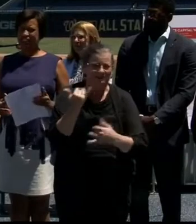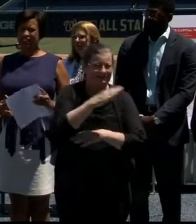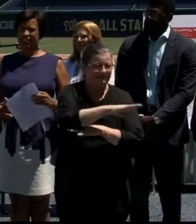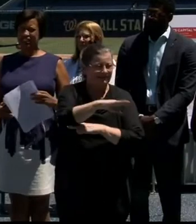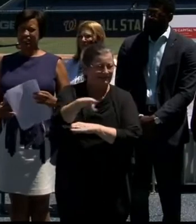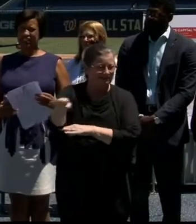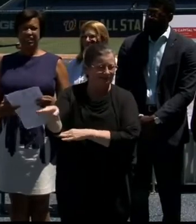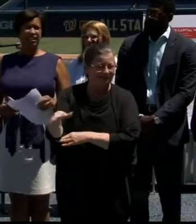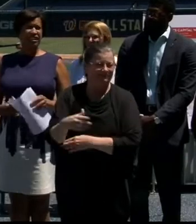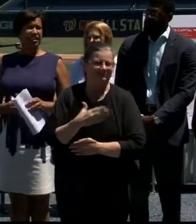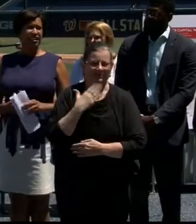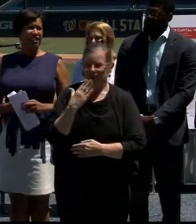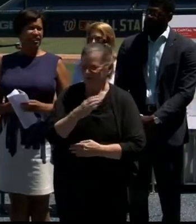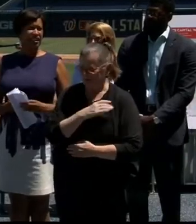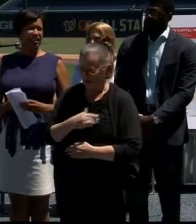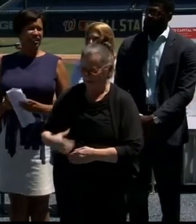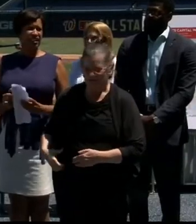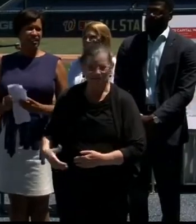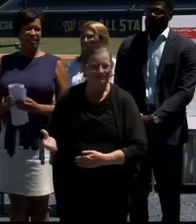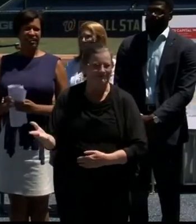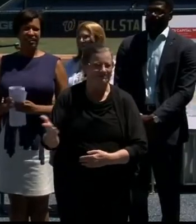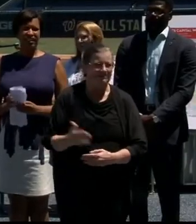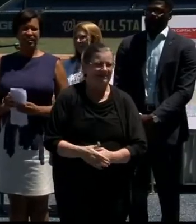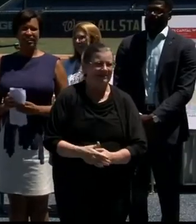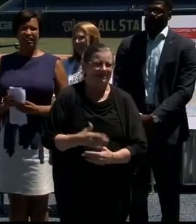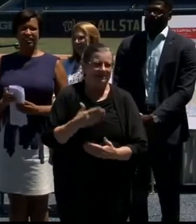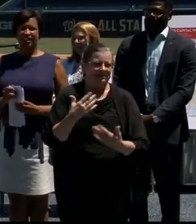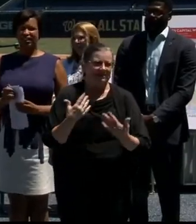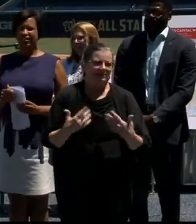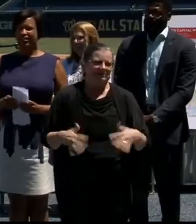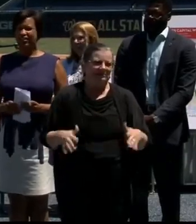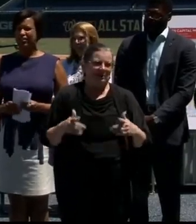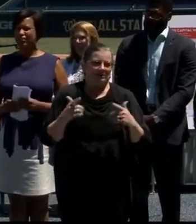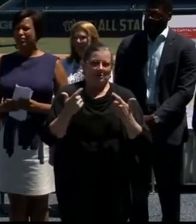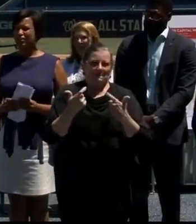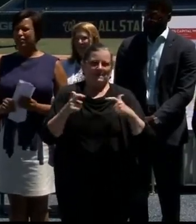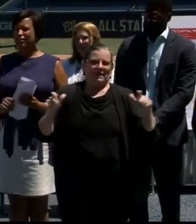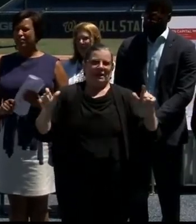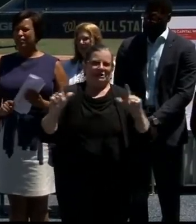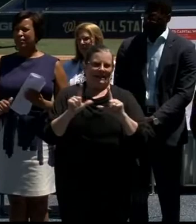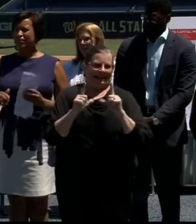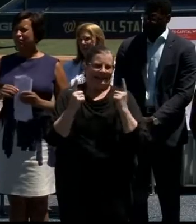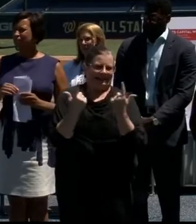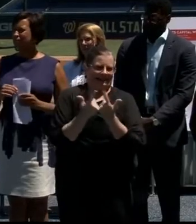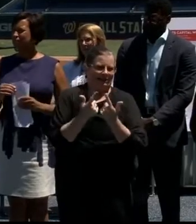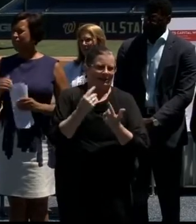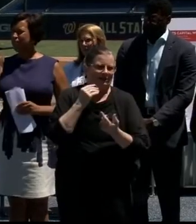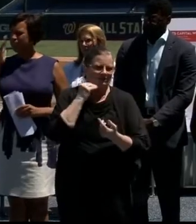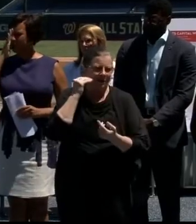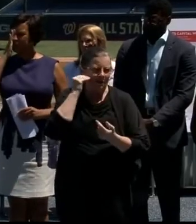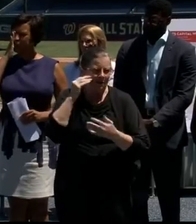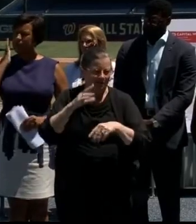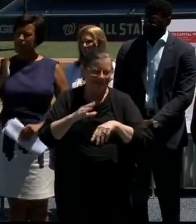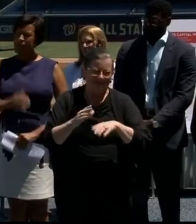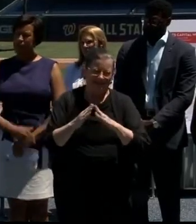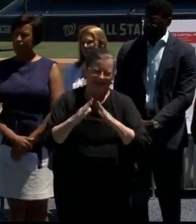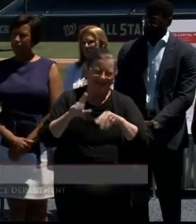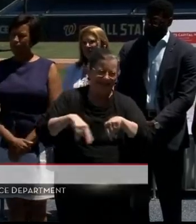I ALSO WANT TO THANK MAJOR LEAGUE BASEBALL AND OUR HOMETOWN WASHINGTON NATIONALS FOR HOSTING THIS YEAR'S ALL-STAR WEEK.